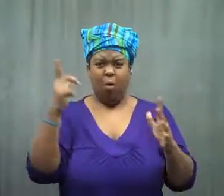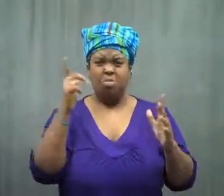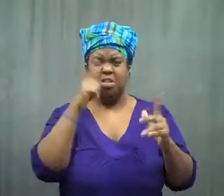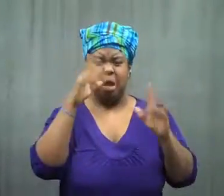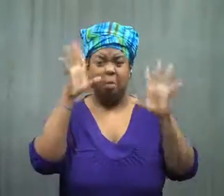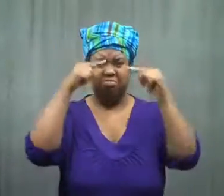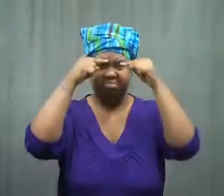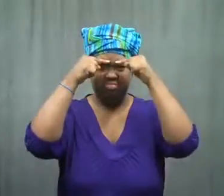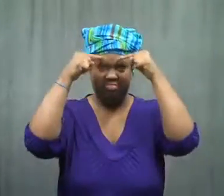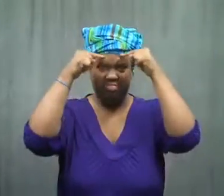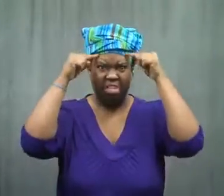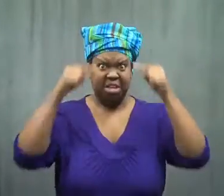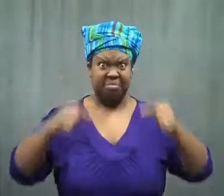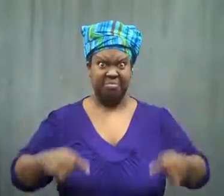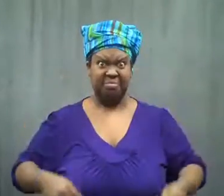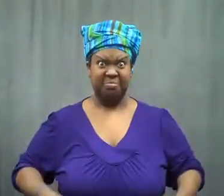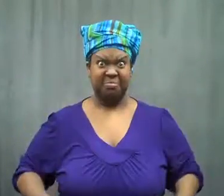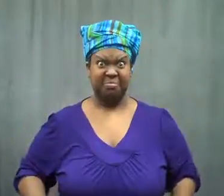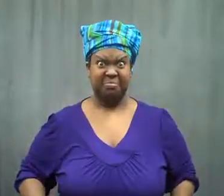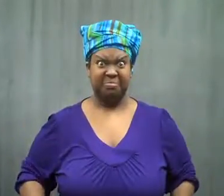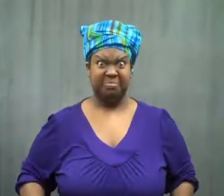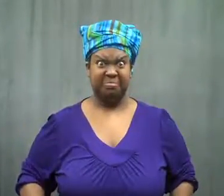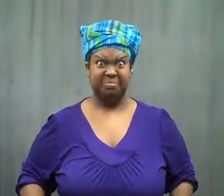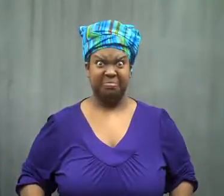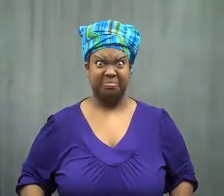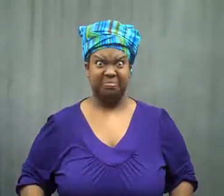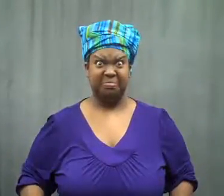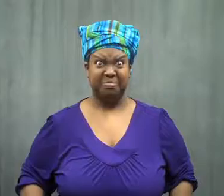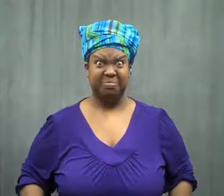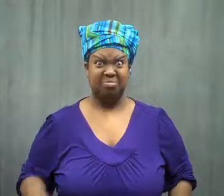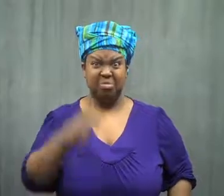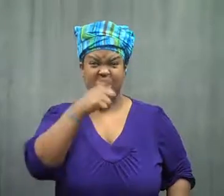My sister had this mad look with her eyebrows like this.